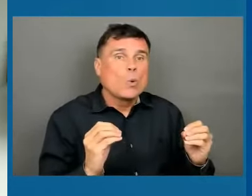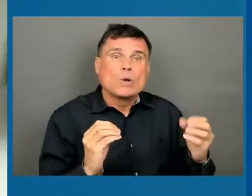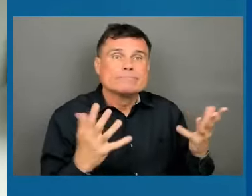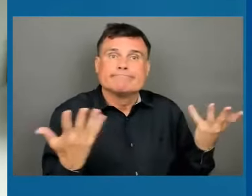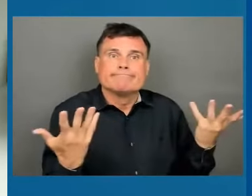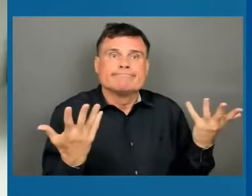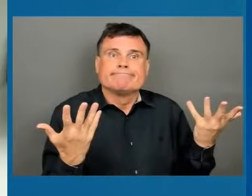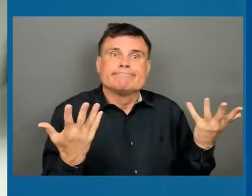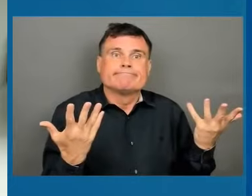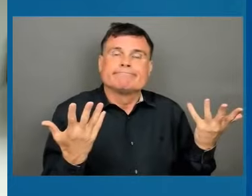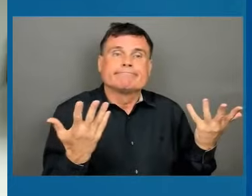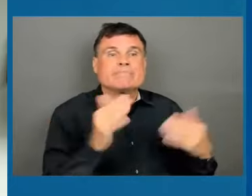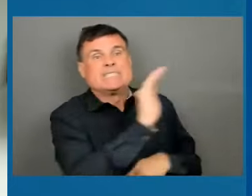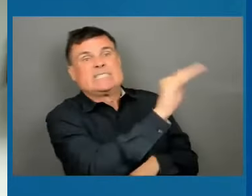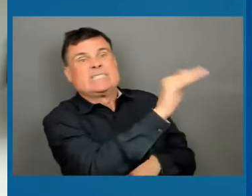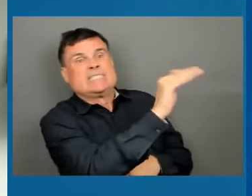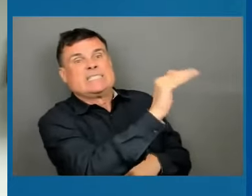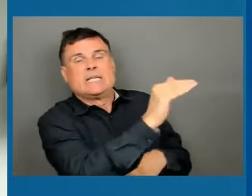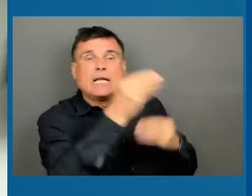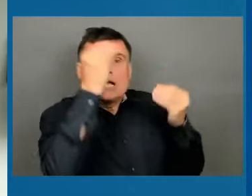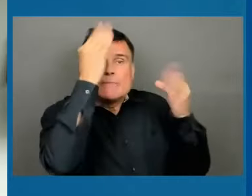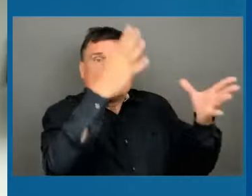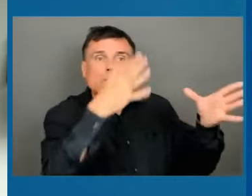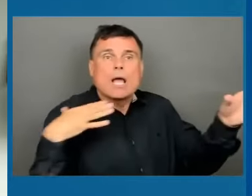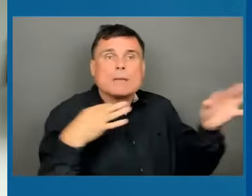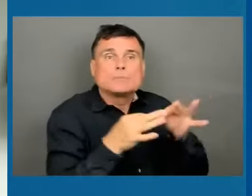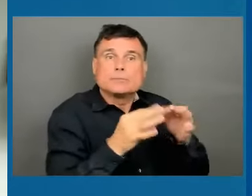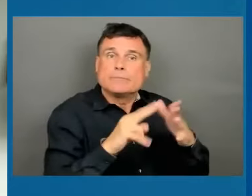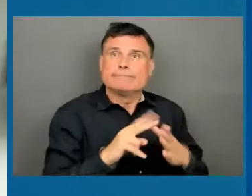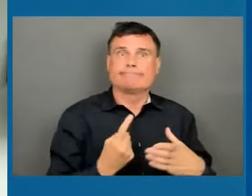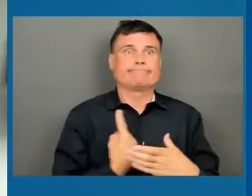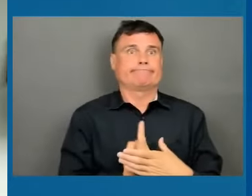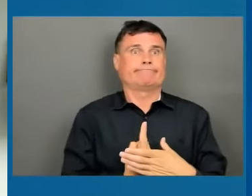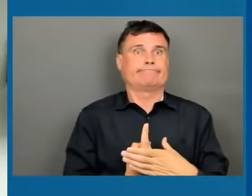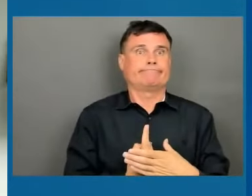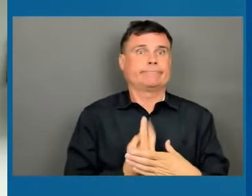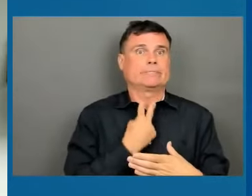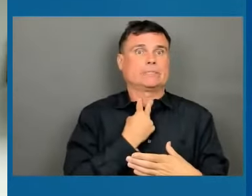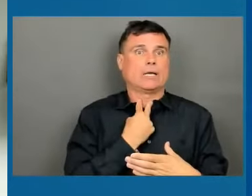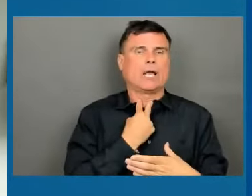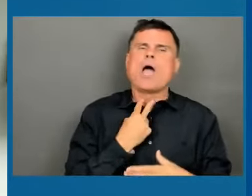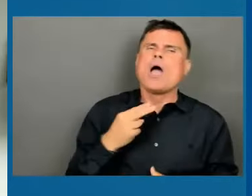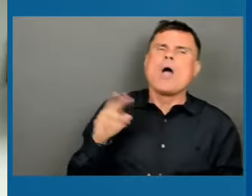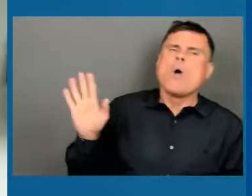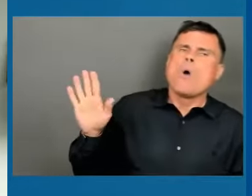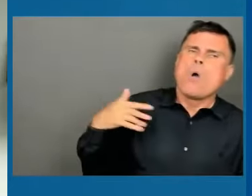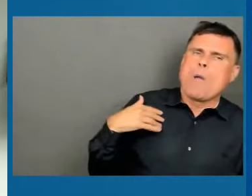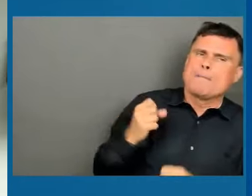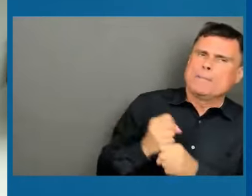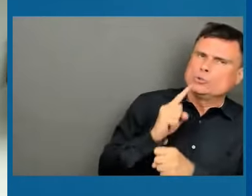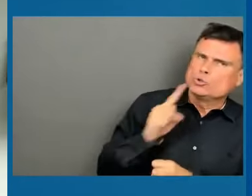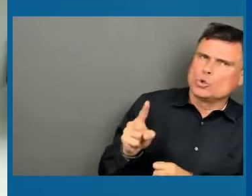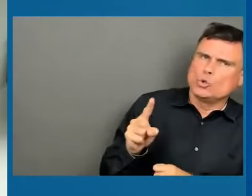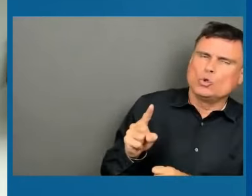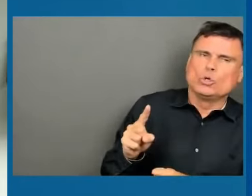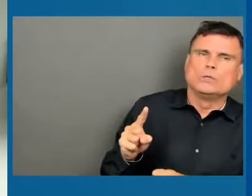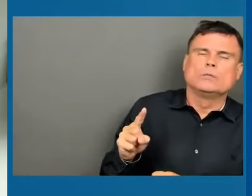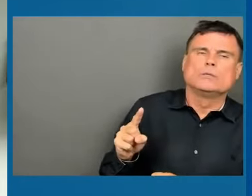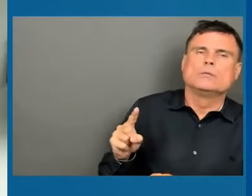Amanda? Did you catch that? Yeah, just want to make sure,